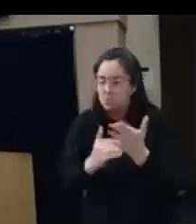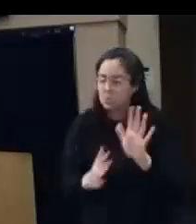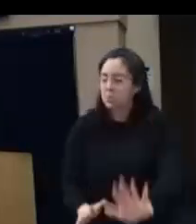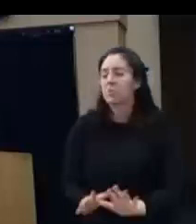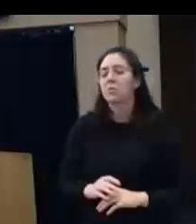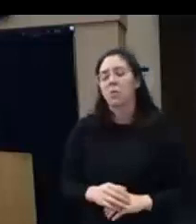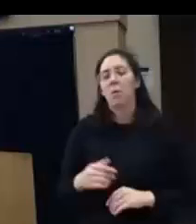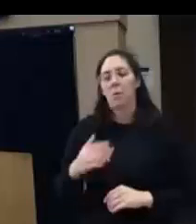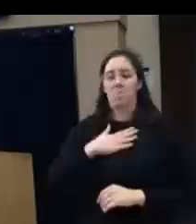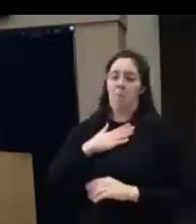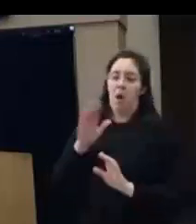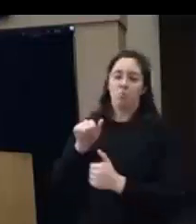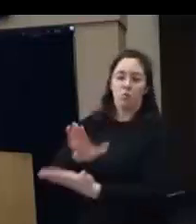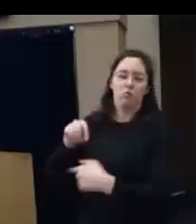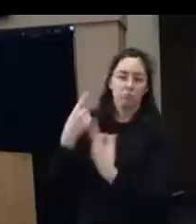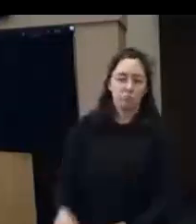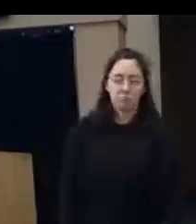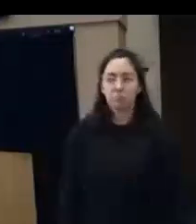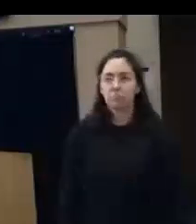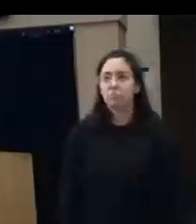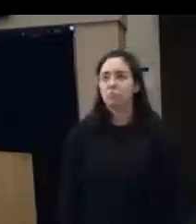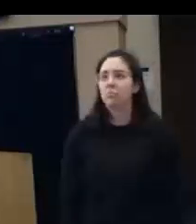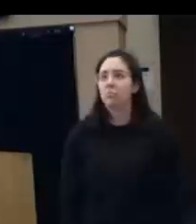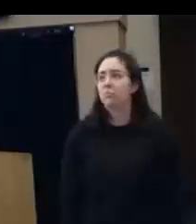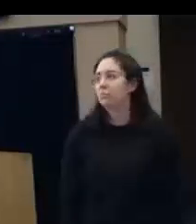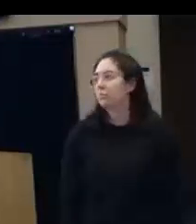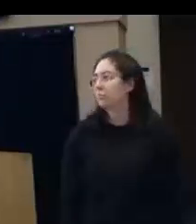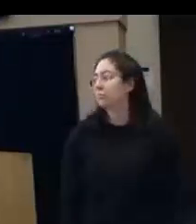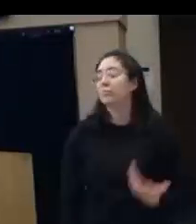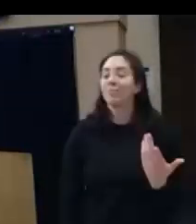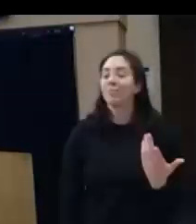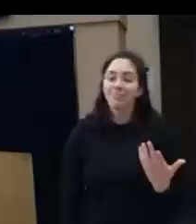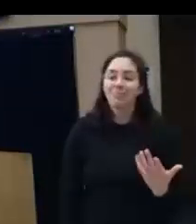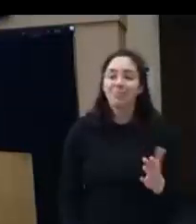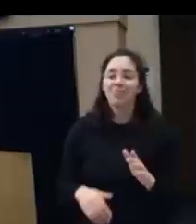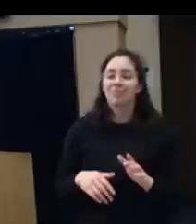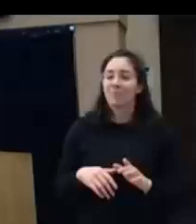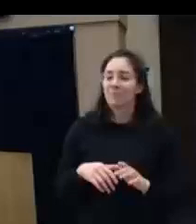that so I've been doing a bit of that lately well I'm just mindful of the time very grateful